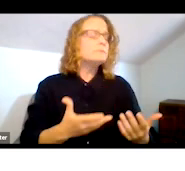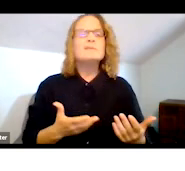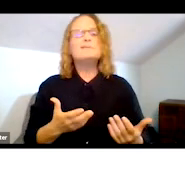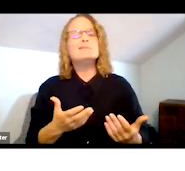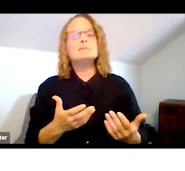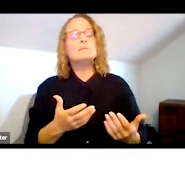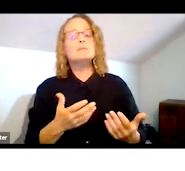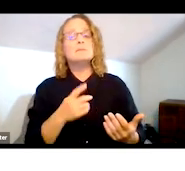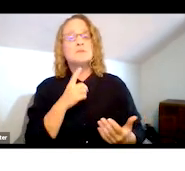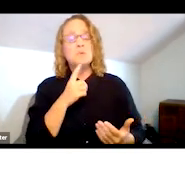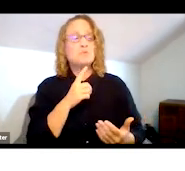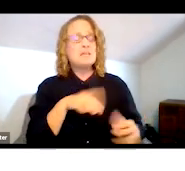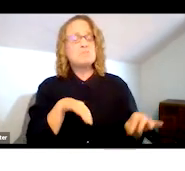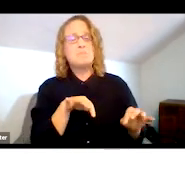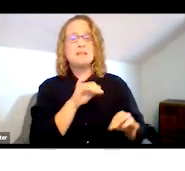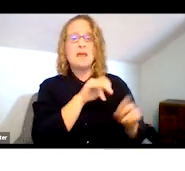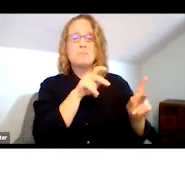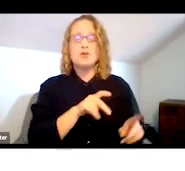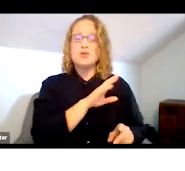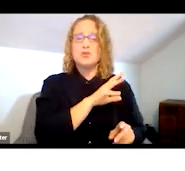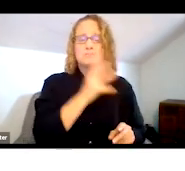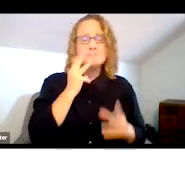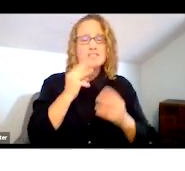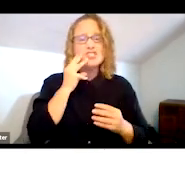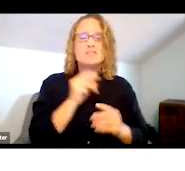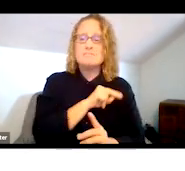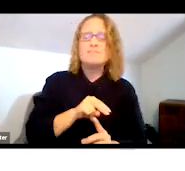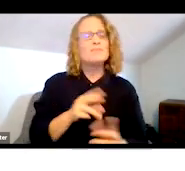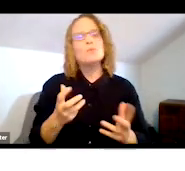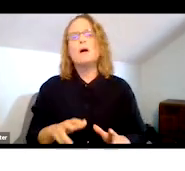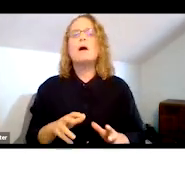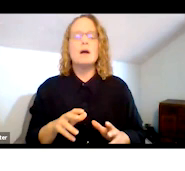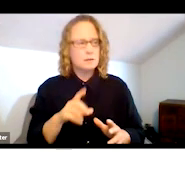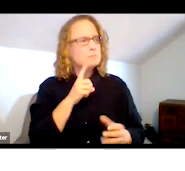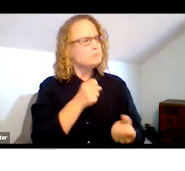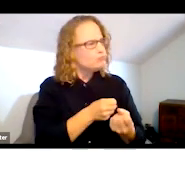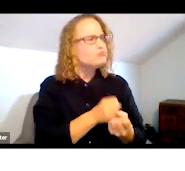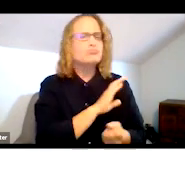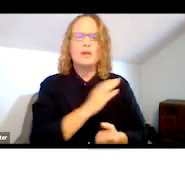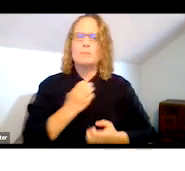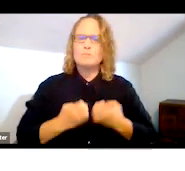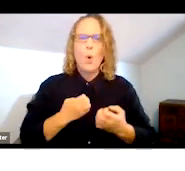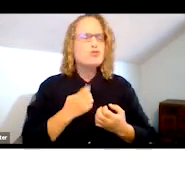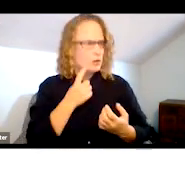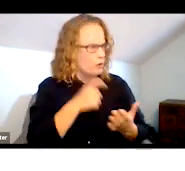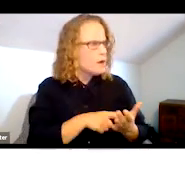or their perception about how they feel about an event, you don't want to say things like, "Well, it wasn't that bad.